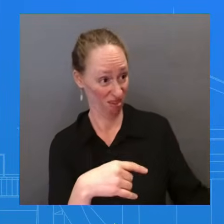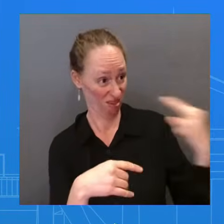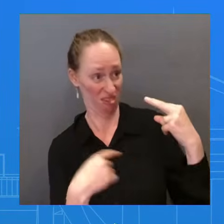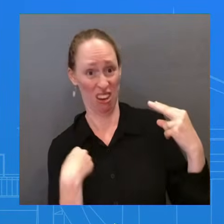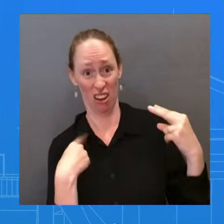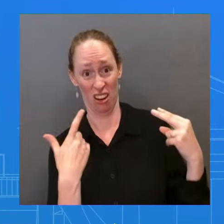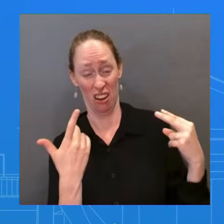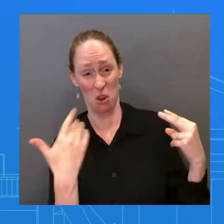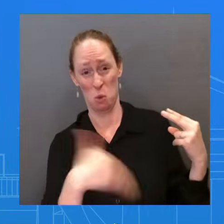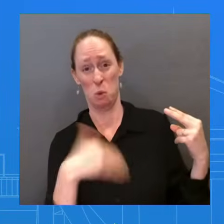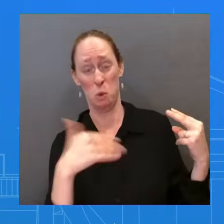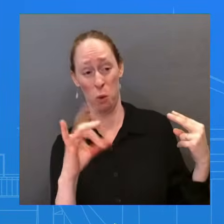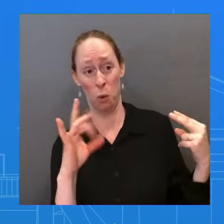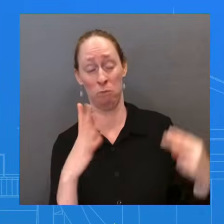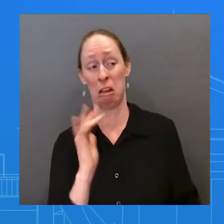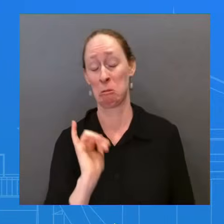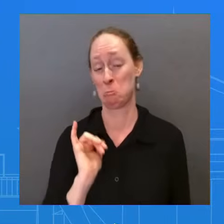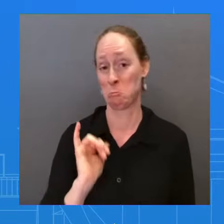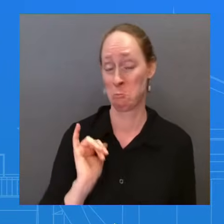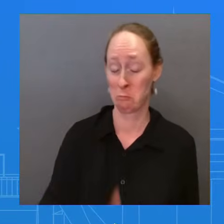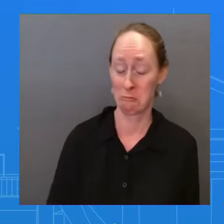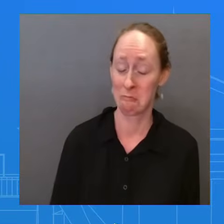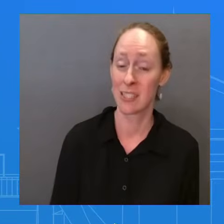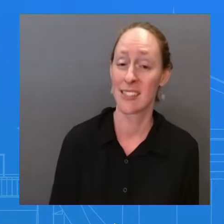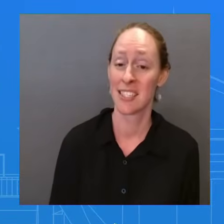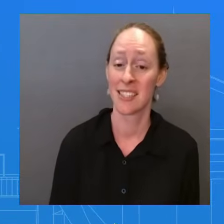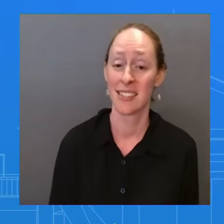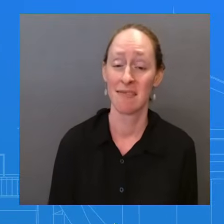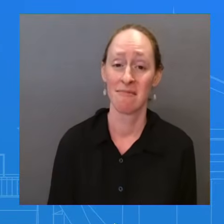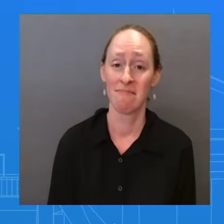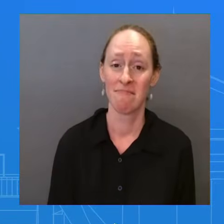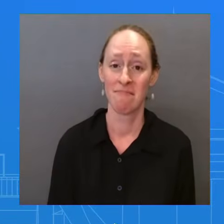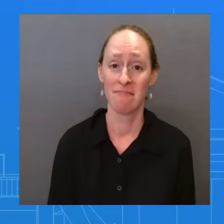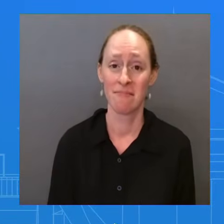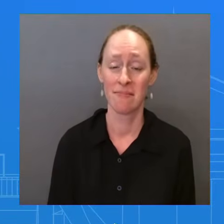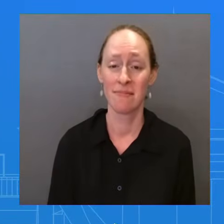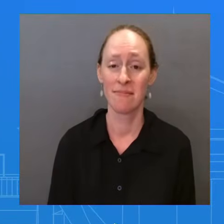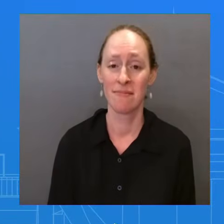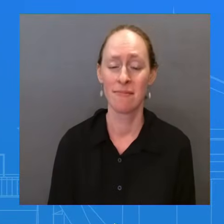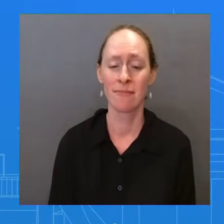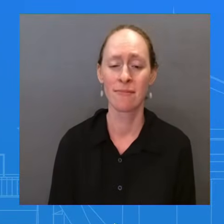First of all, my colleague's question. You said that the Ukrainians could start